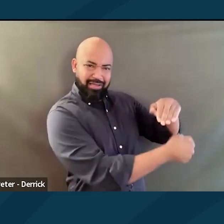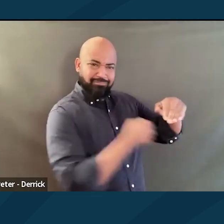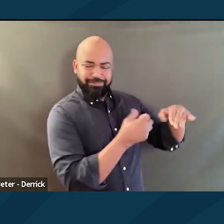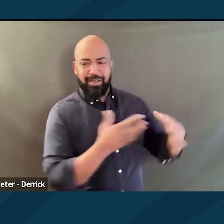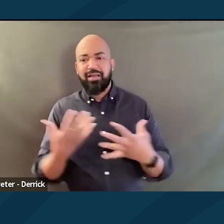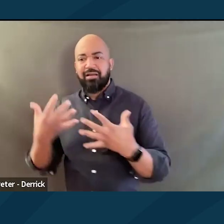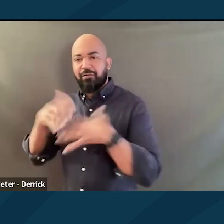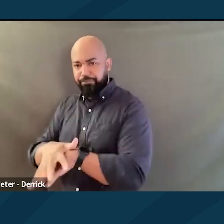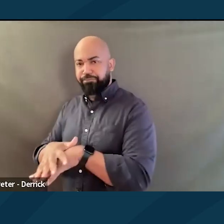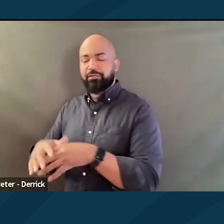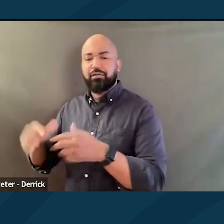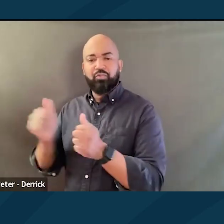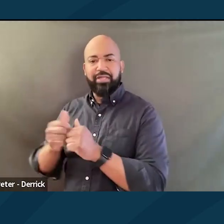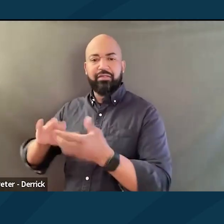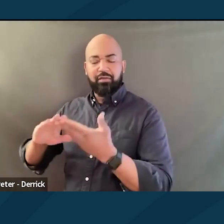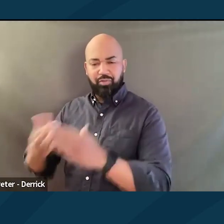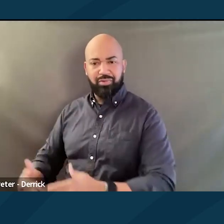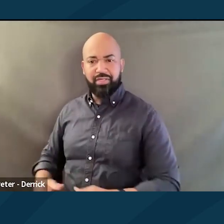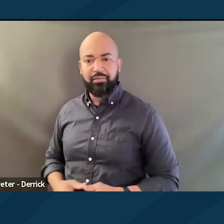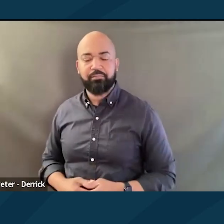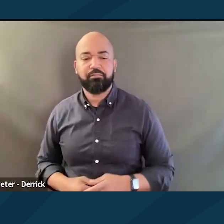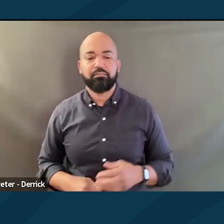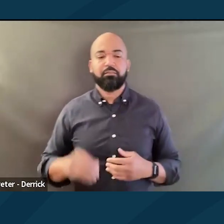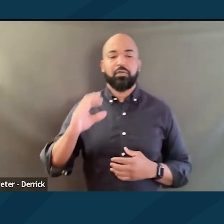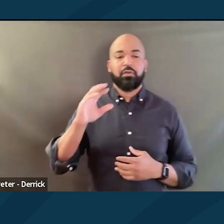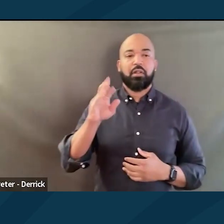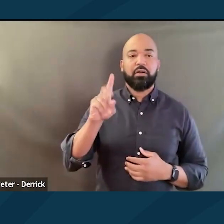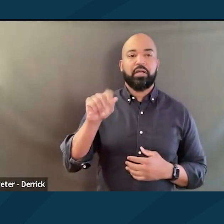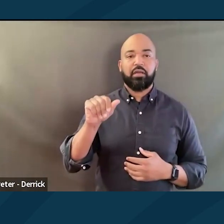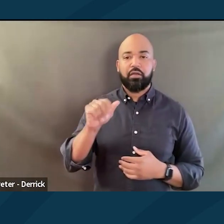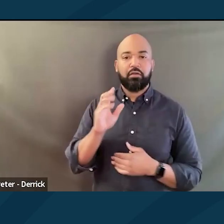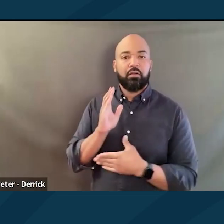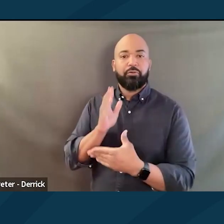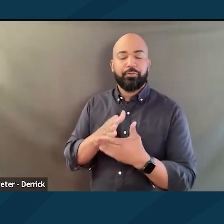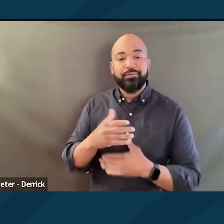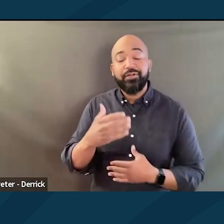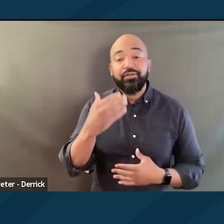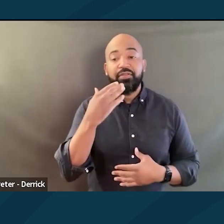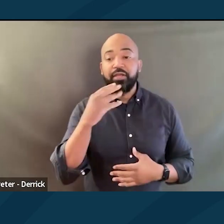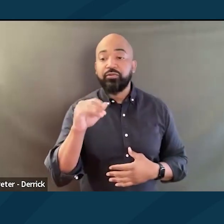Thank you, James, that was amazing. Maria, would you like to